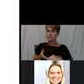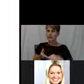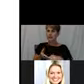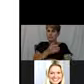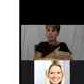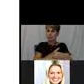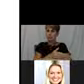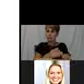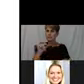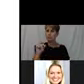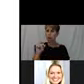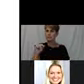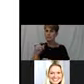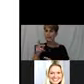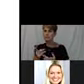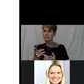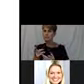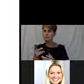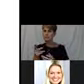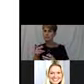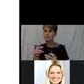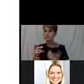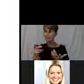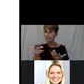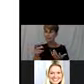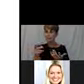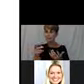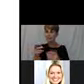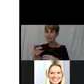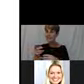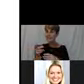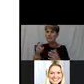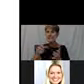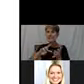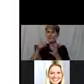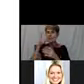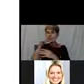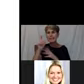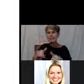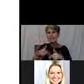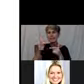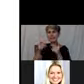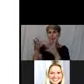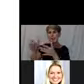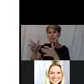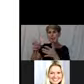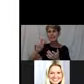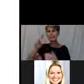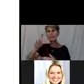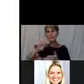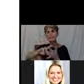doesn't mean that the people we're serving deserve any less of quality of care.